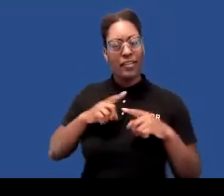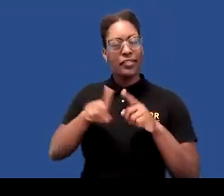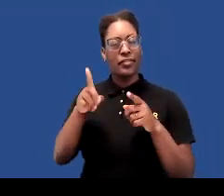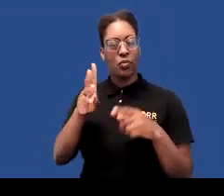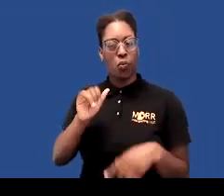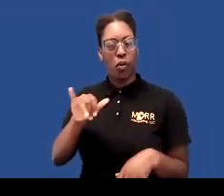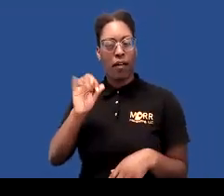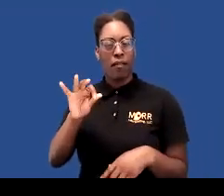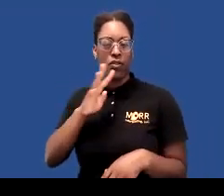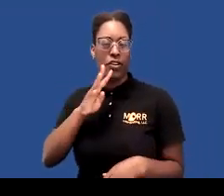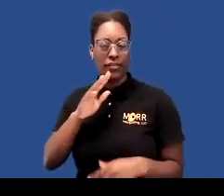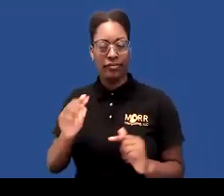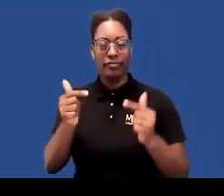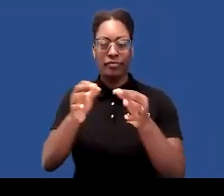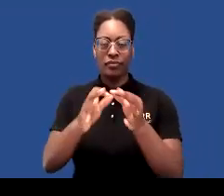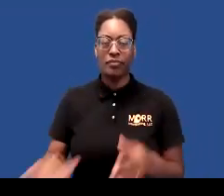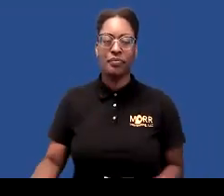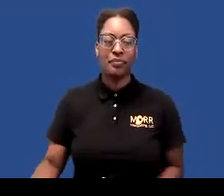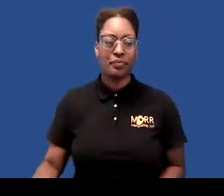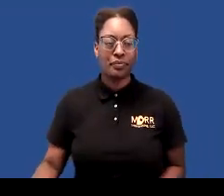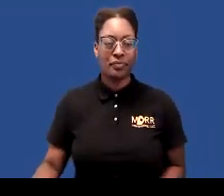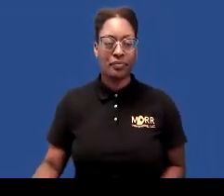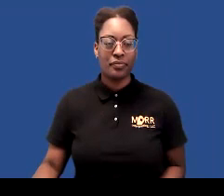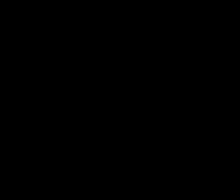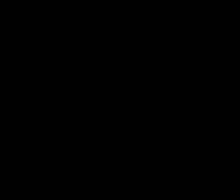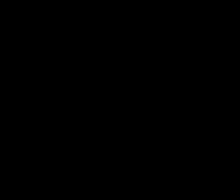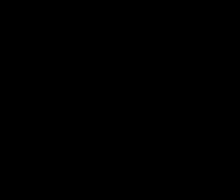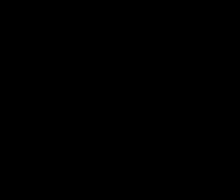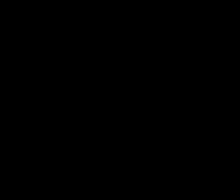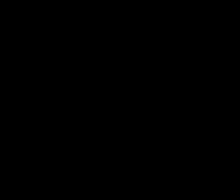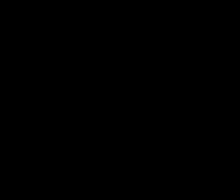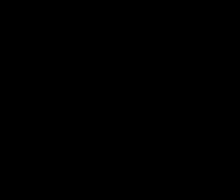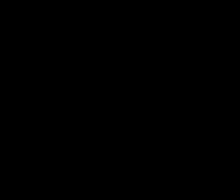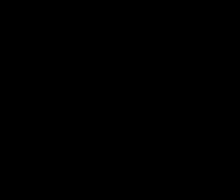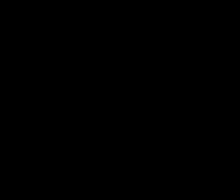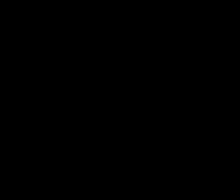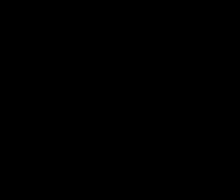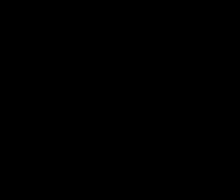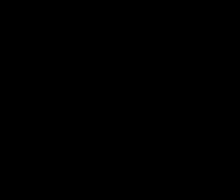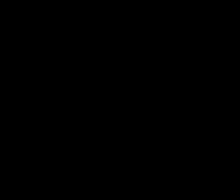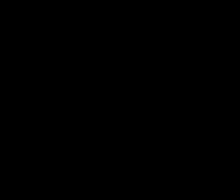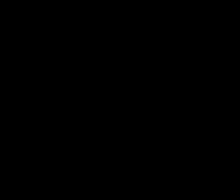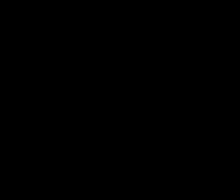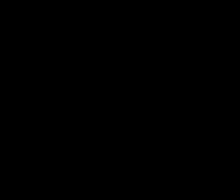So we had a couple suggestions in the chat. Maybe Shaughnessy? [Eric]: That s it! [Elle, facilitator]: Shaughnessy? Okay. [Eric]: Shaughnessy.